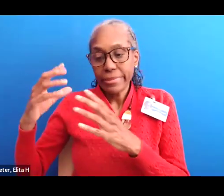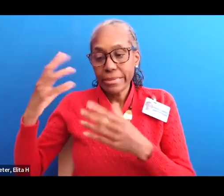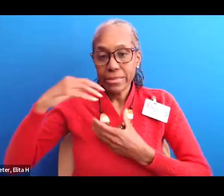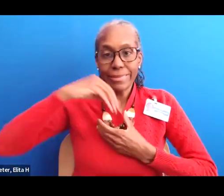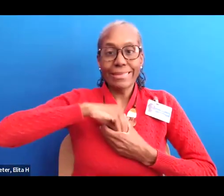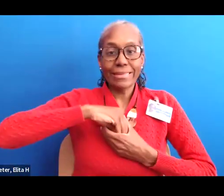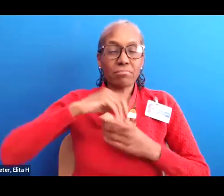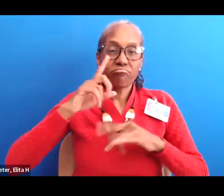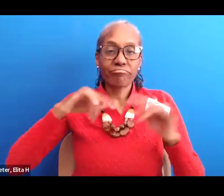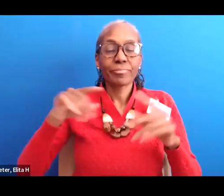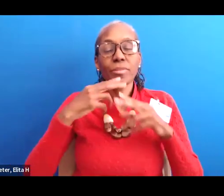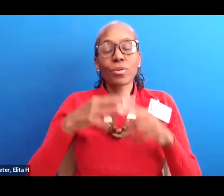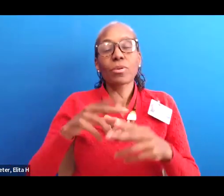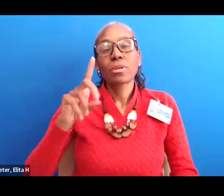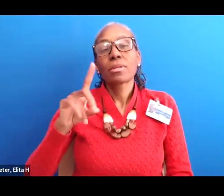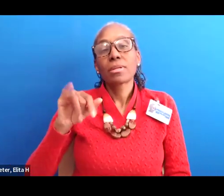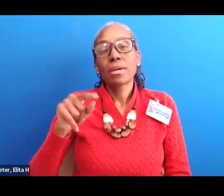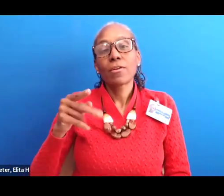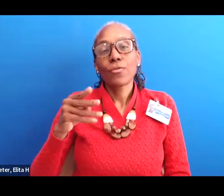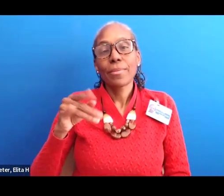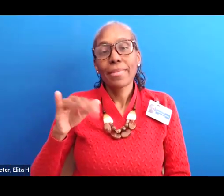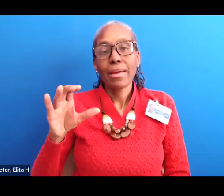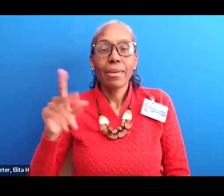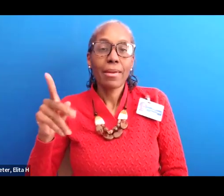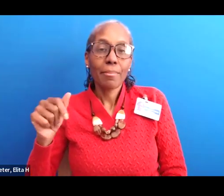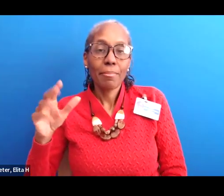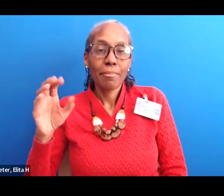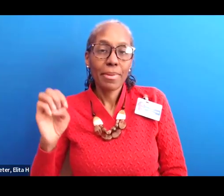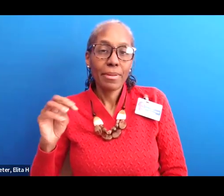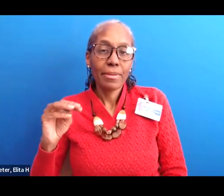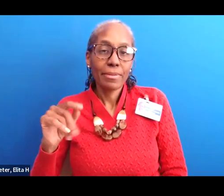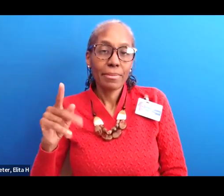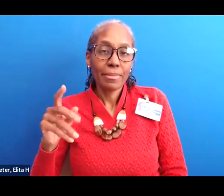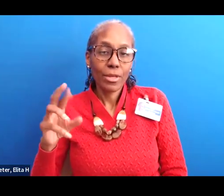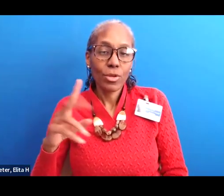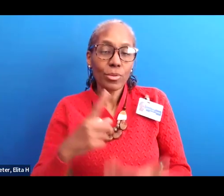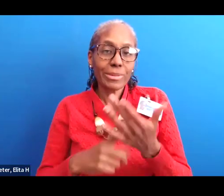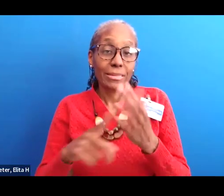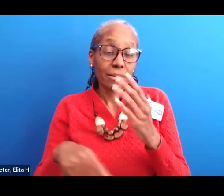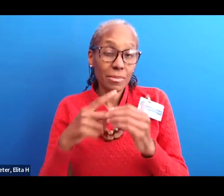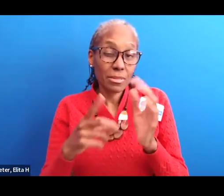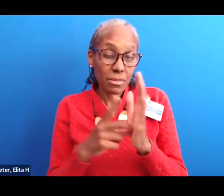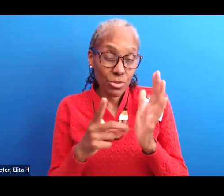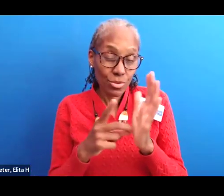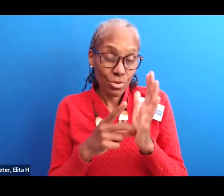There's the diaphragmatic pacemaker that we talked to Dr. Cruz about on the professional webinar. You can see that on the YouTube.